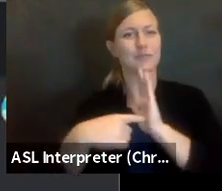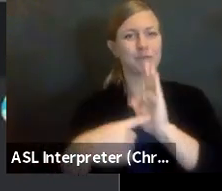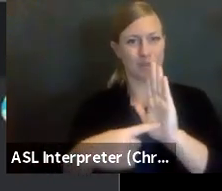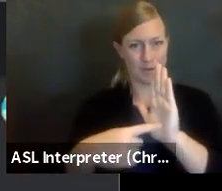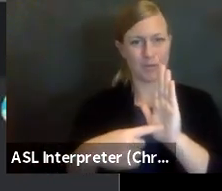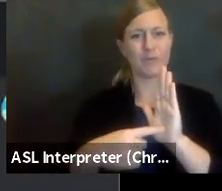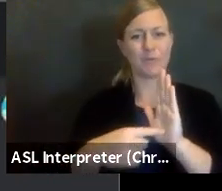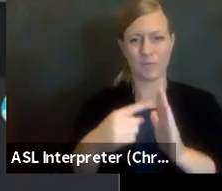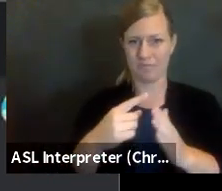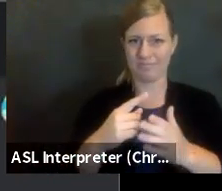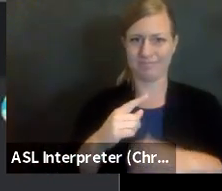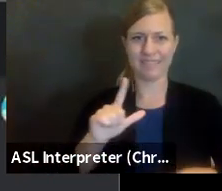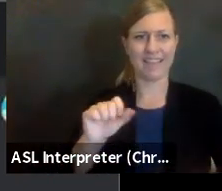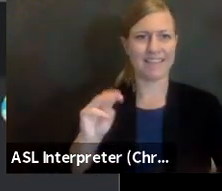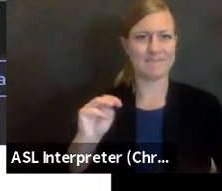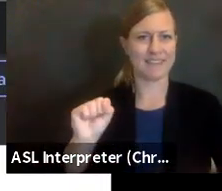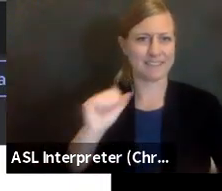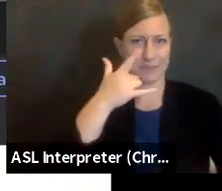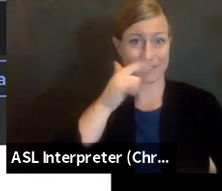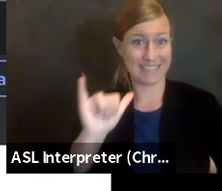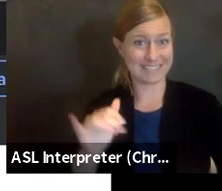a little different side of Google Classroom here.